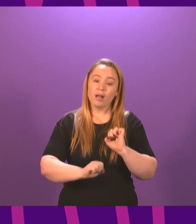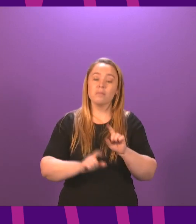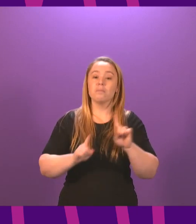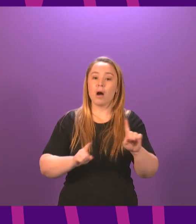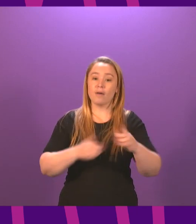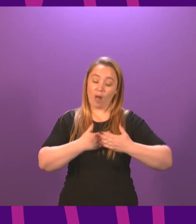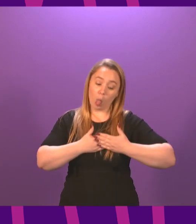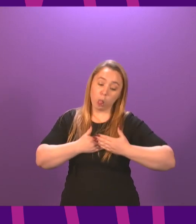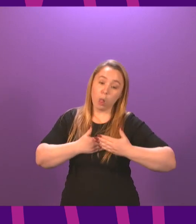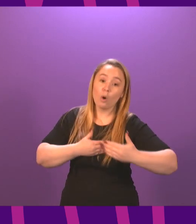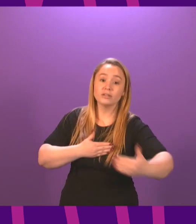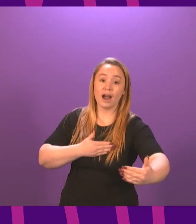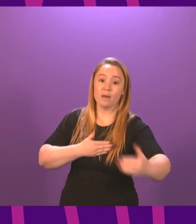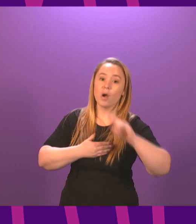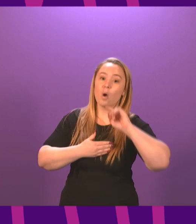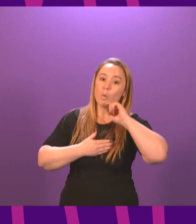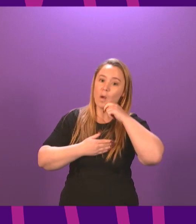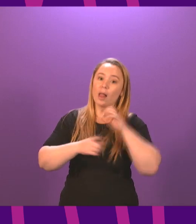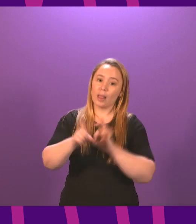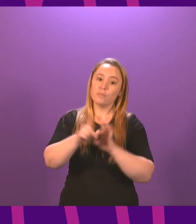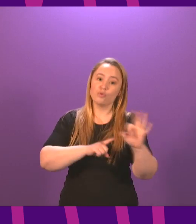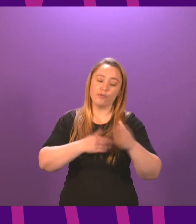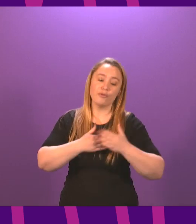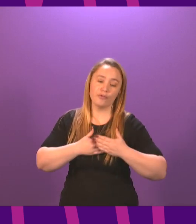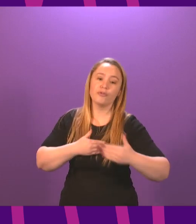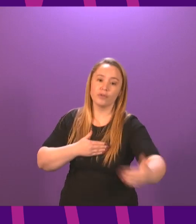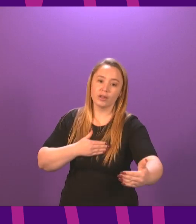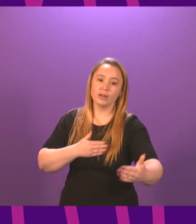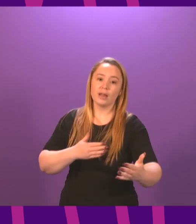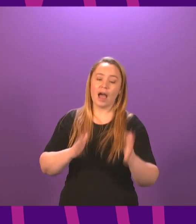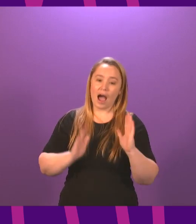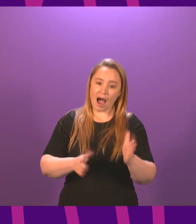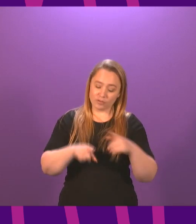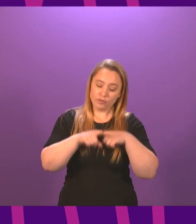now, it is to the medium to long-term benefit of employers for all of us, collectively,